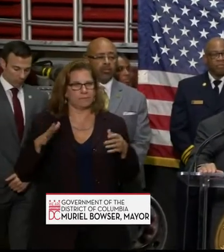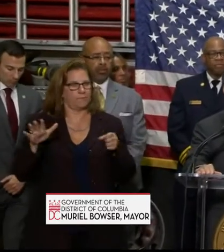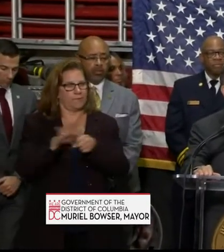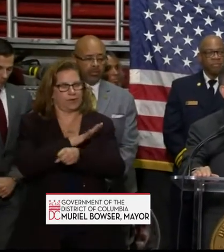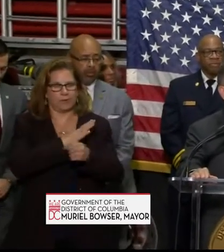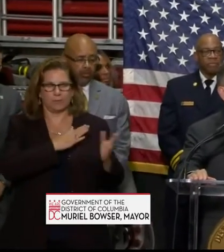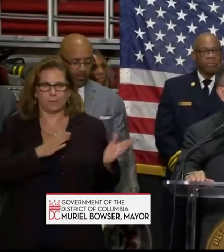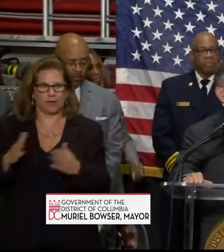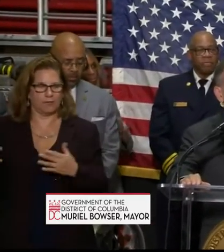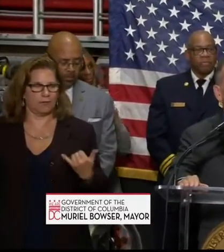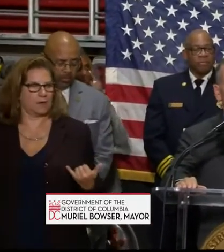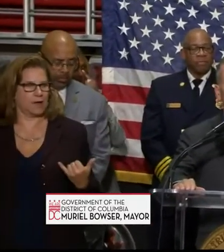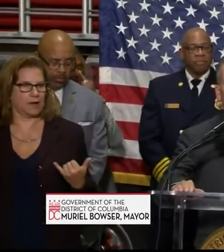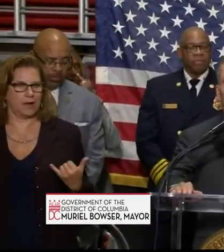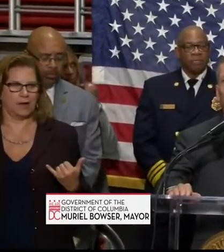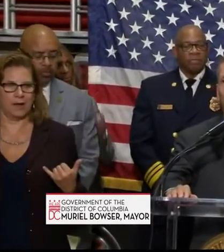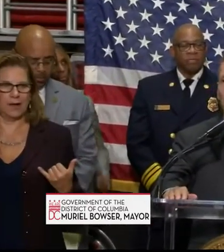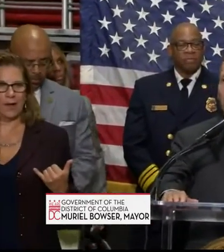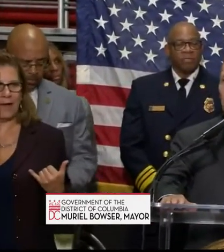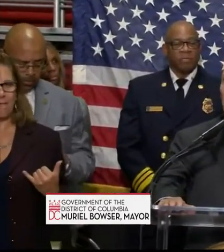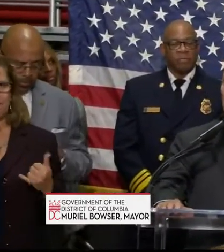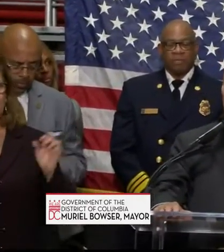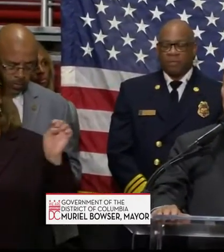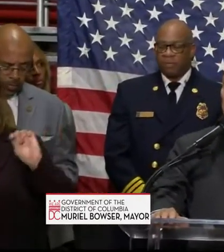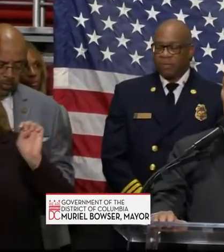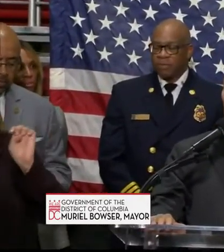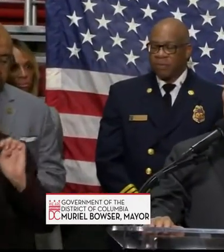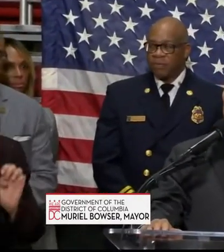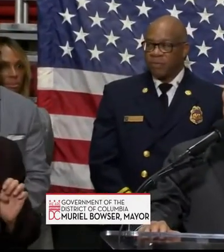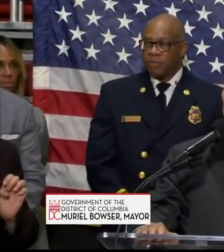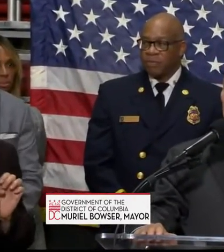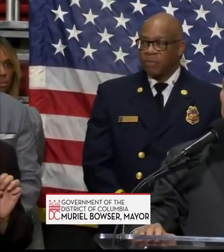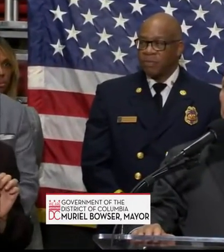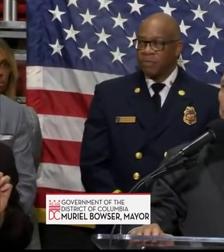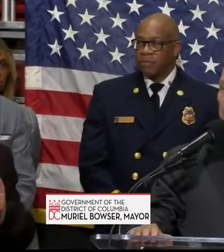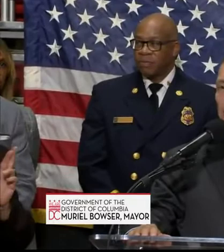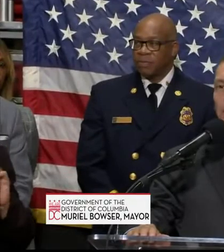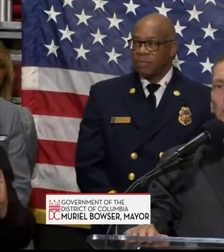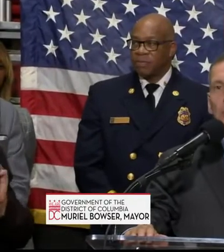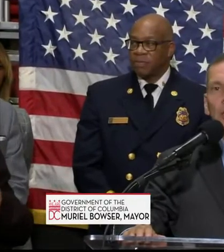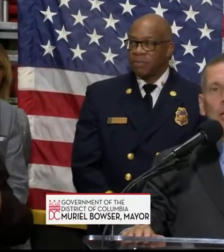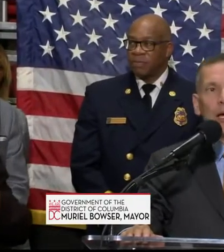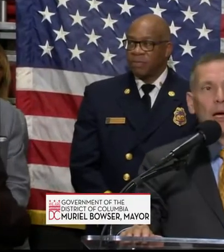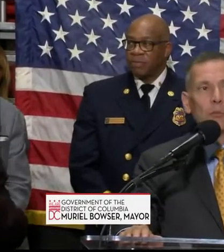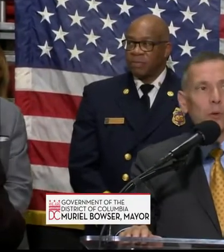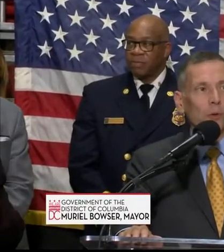WE HAVE ACTIVATED OUR EMERGENCY PERSONNEL. WE HAVE IN PLACE OUR INCIDENT MANAGEMENT TEAMS.